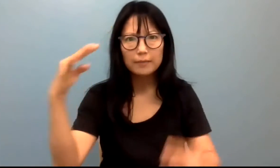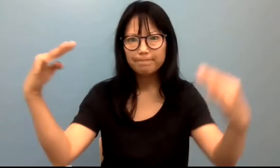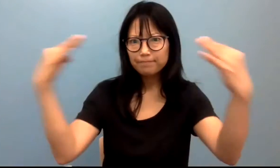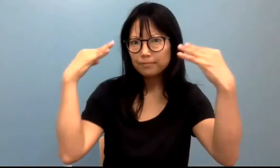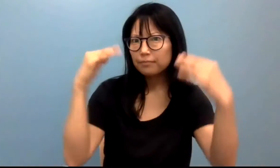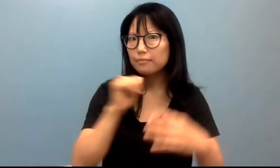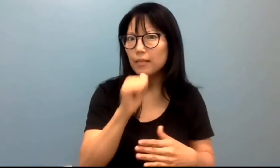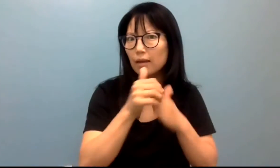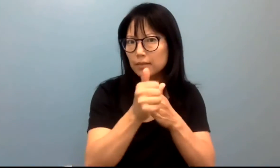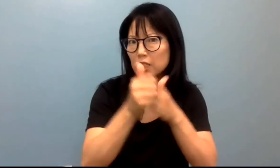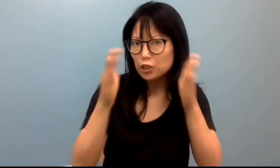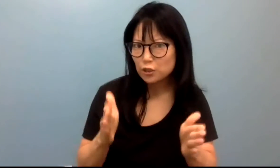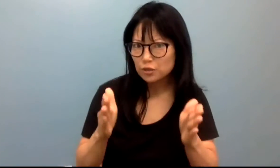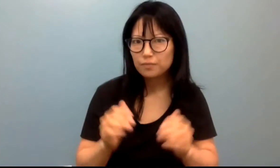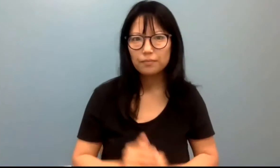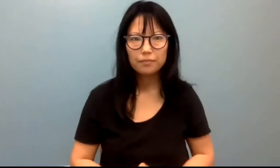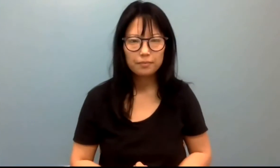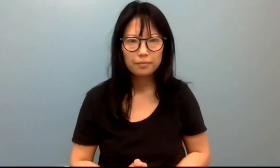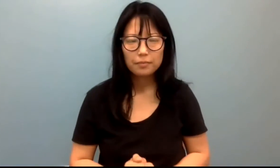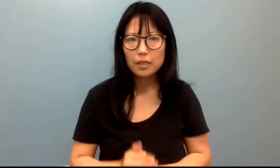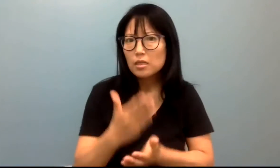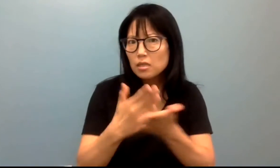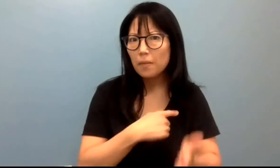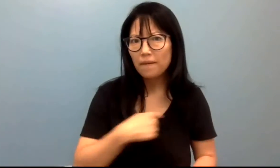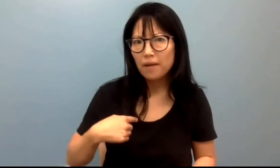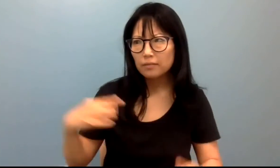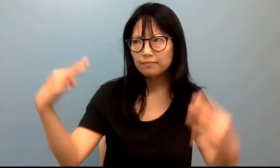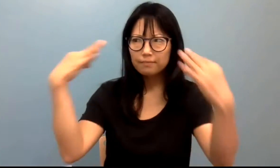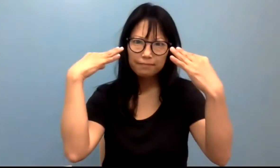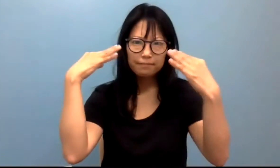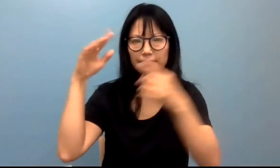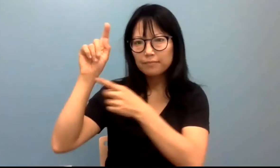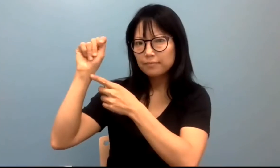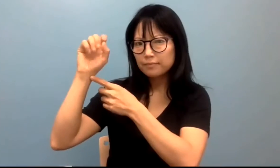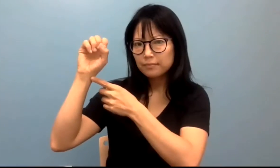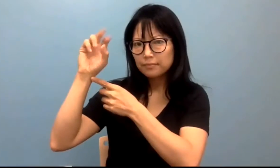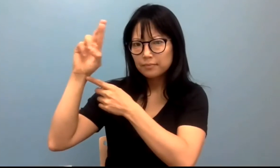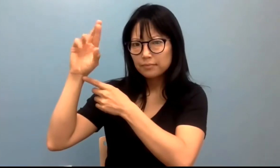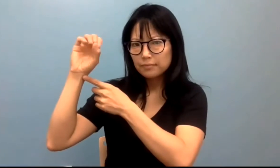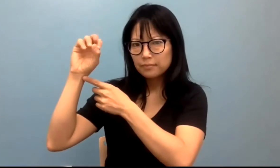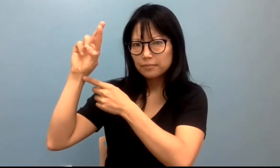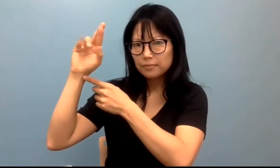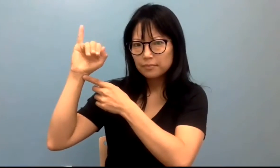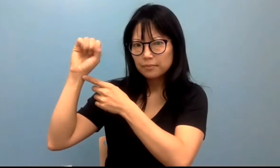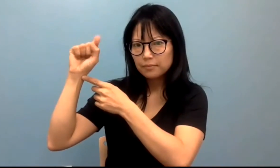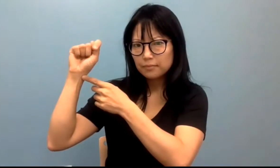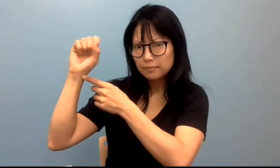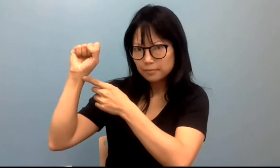they don’t think of us as “leadership material.” Some of us are told we’re terrorists.